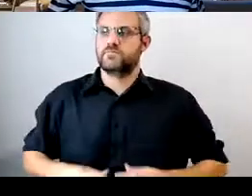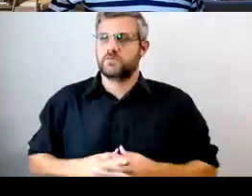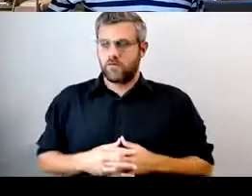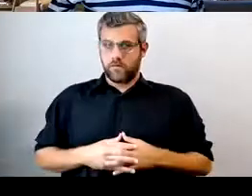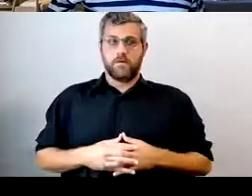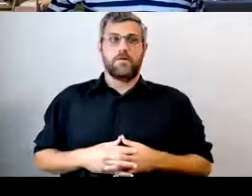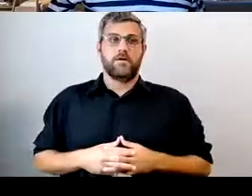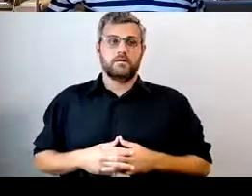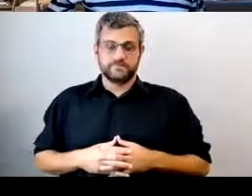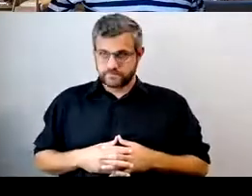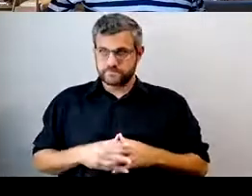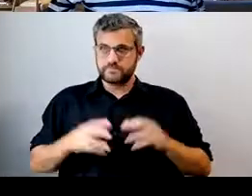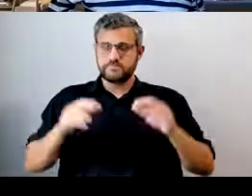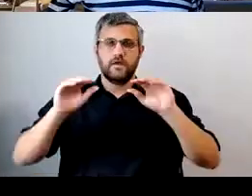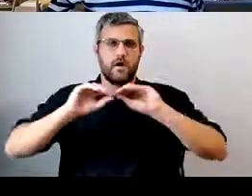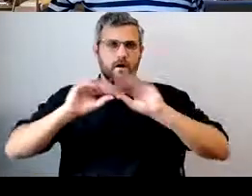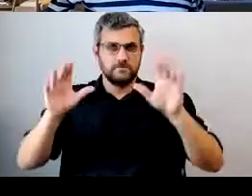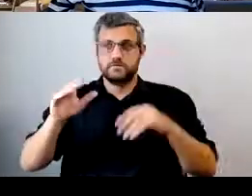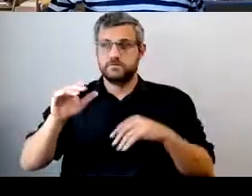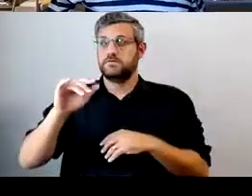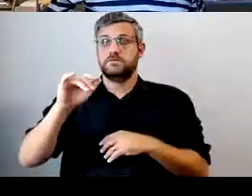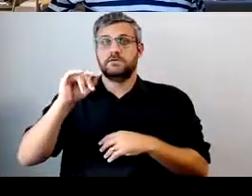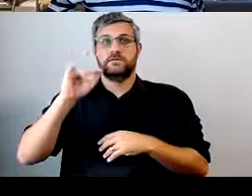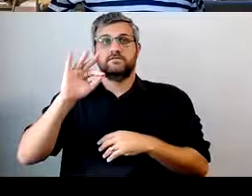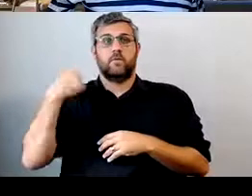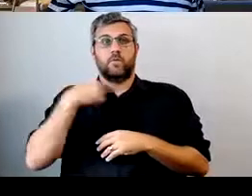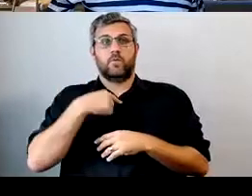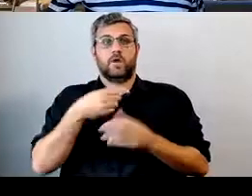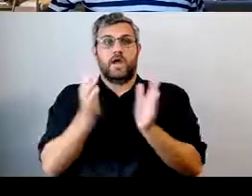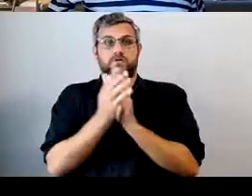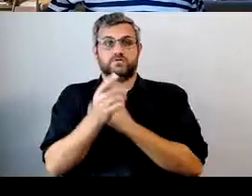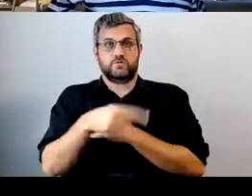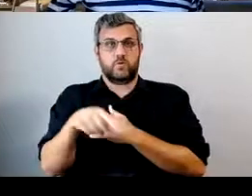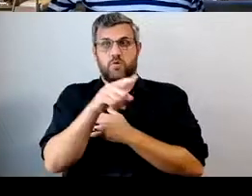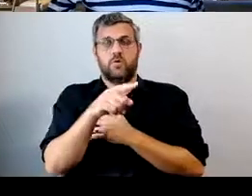Well obviously, if we asked you all this question and you responded, you would get a lot of these things.